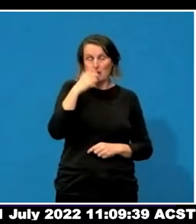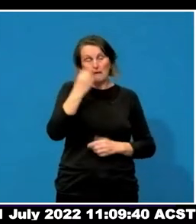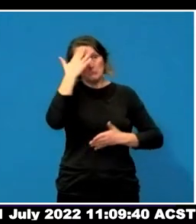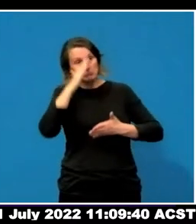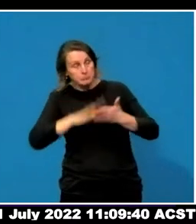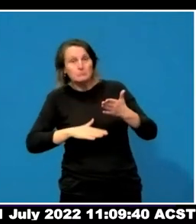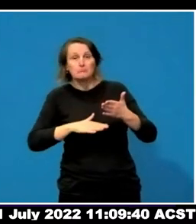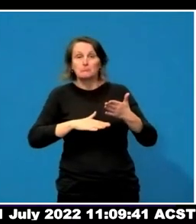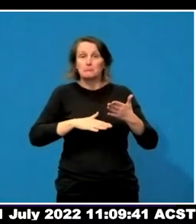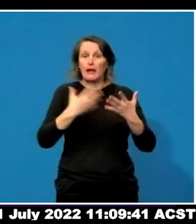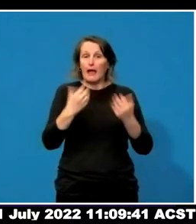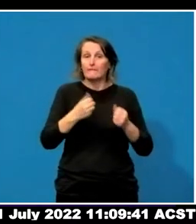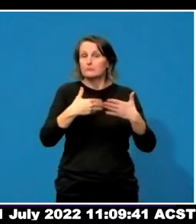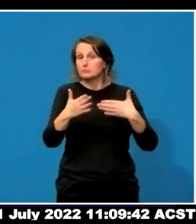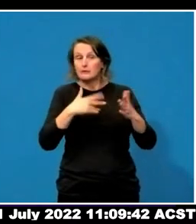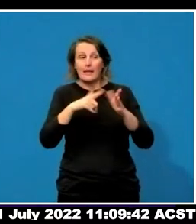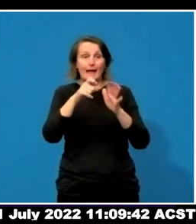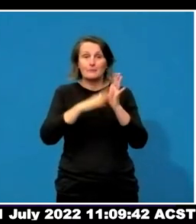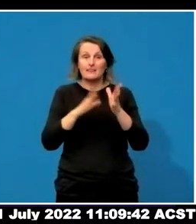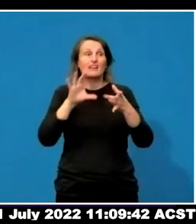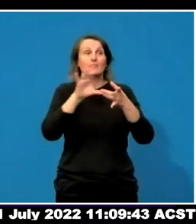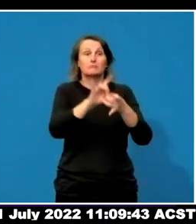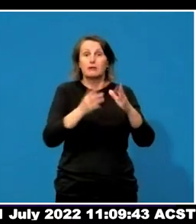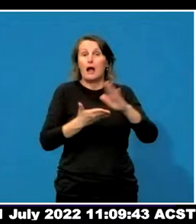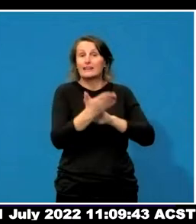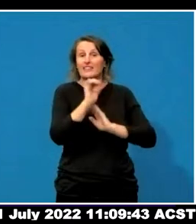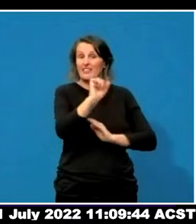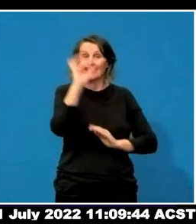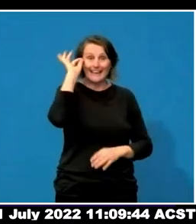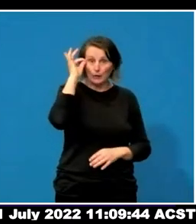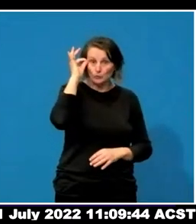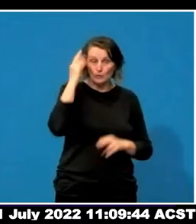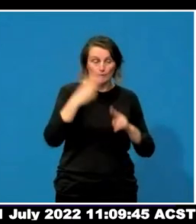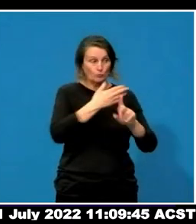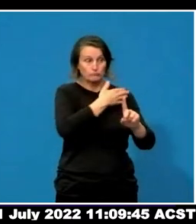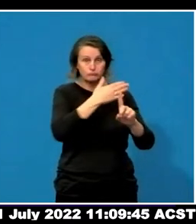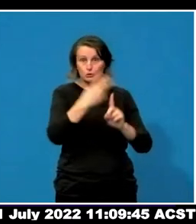He's been on the local Shire Council for the past 12 years and is Tristan's carer.